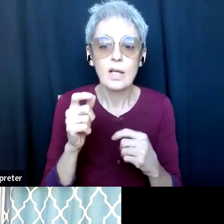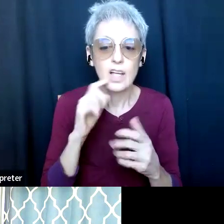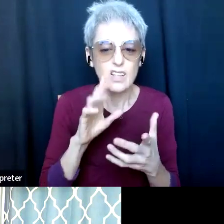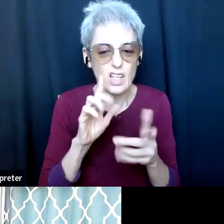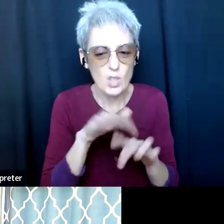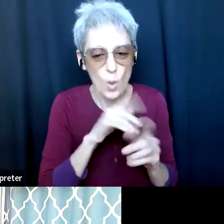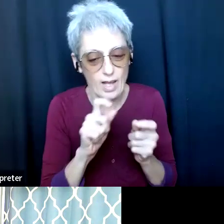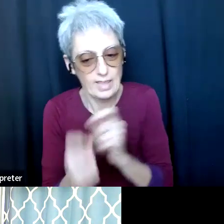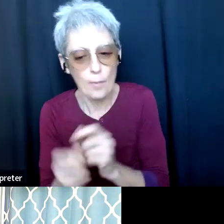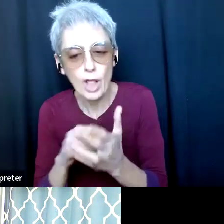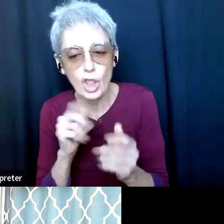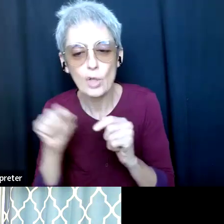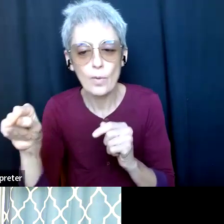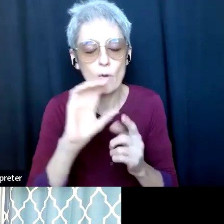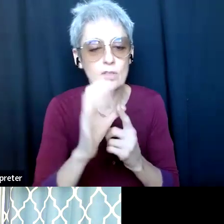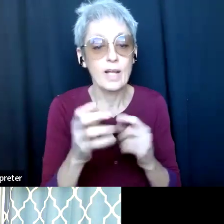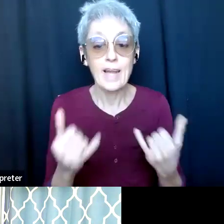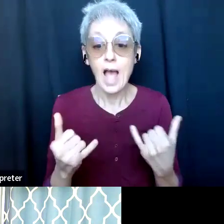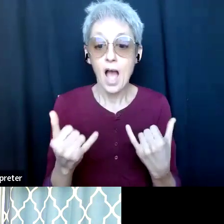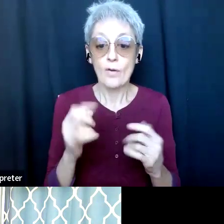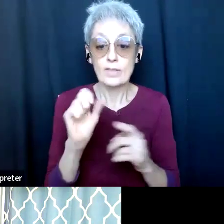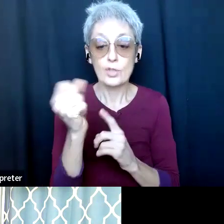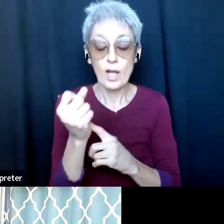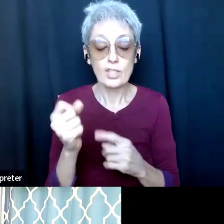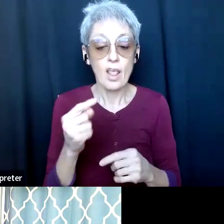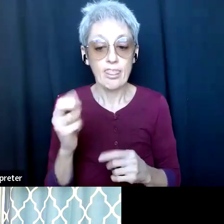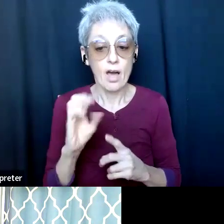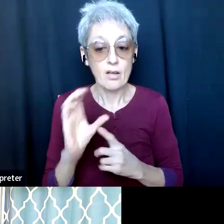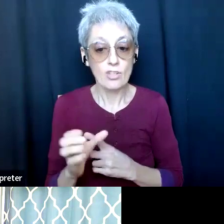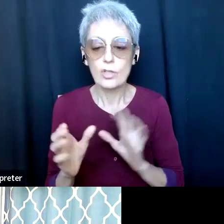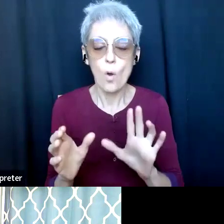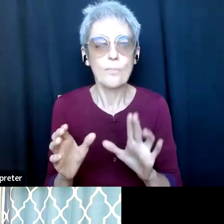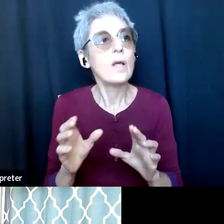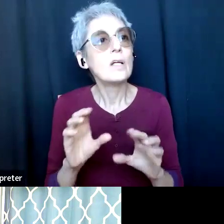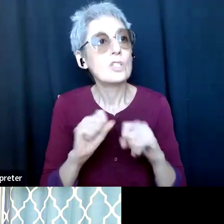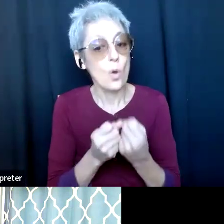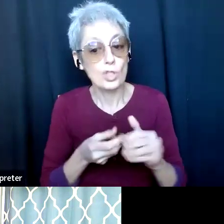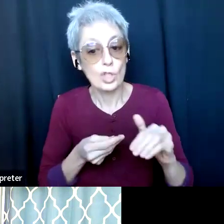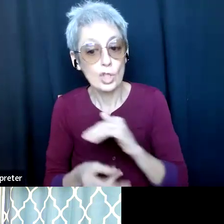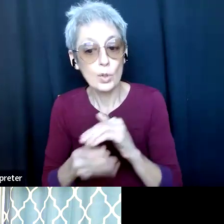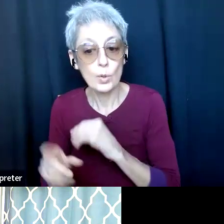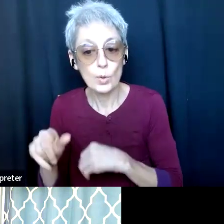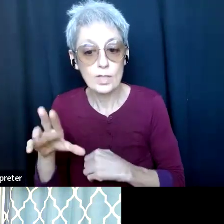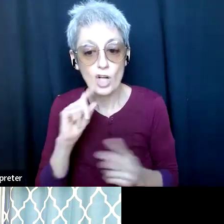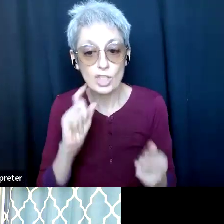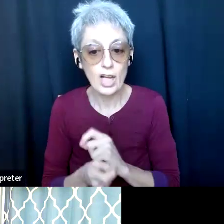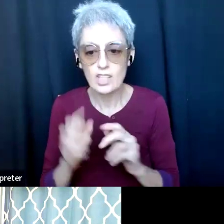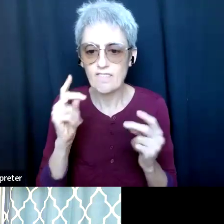hearing a noise was an online study. So we do not have perfect control about what participants are doing